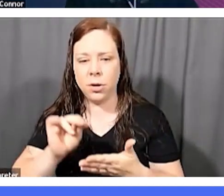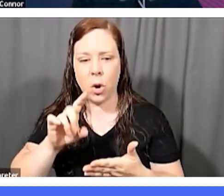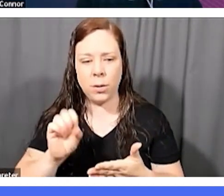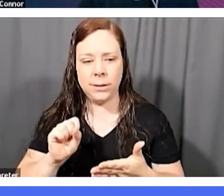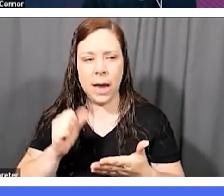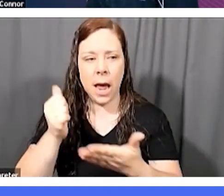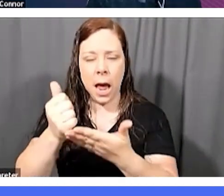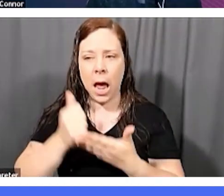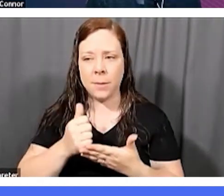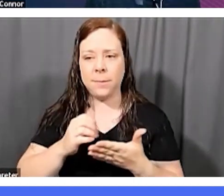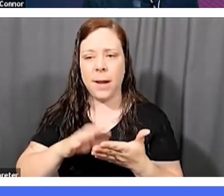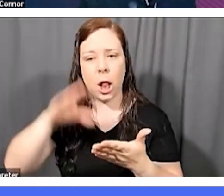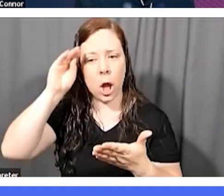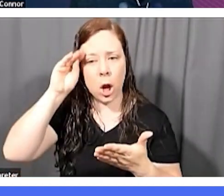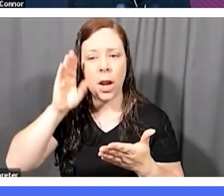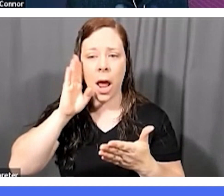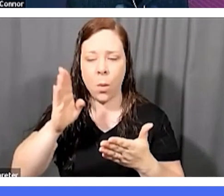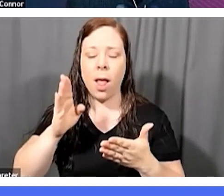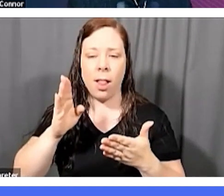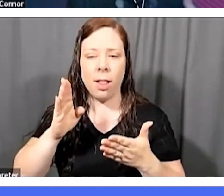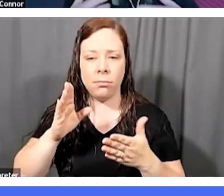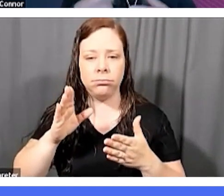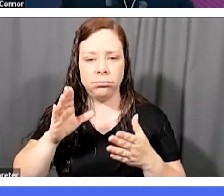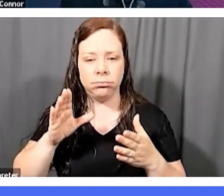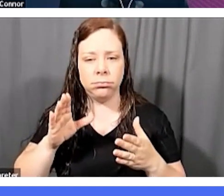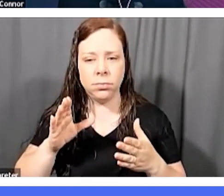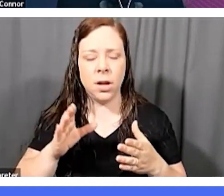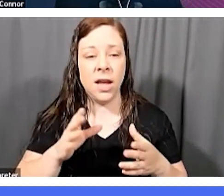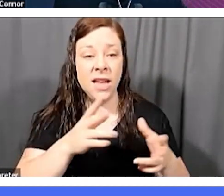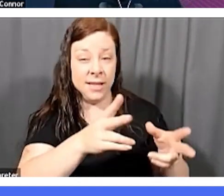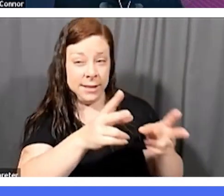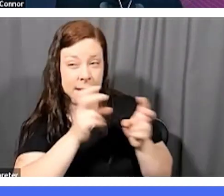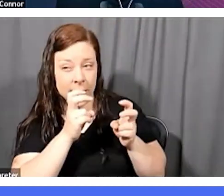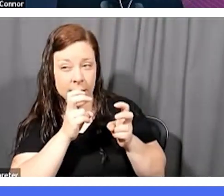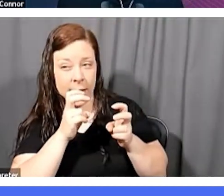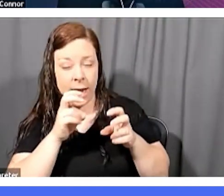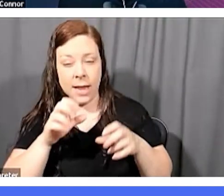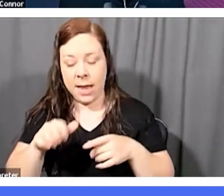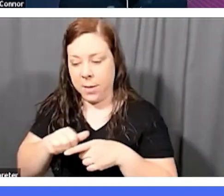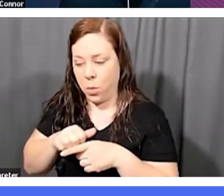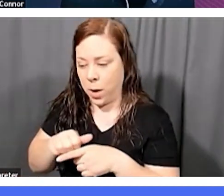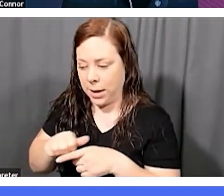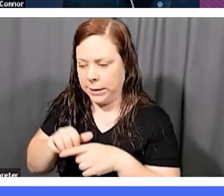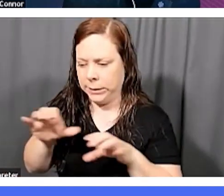I'm gonna put that into practice in a way that I can learn best because my learning style that I know is developed and known to me.